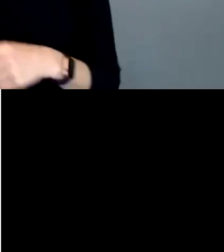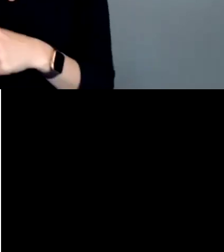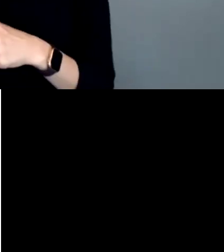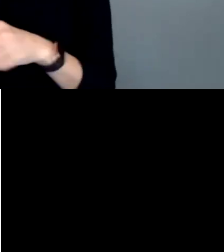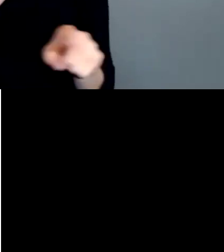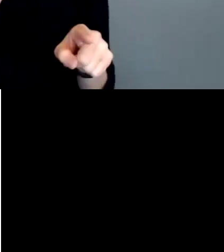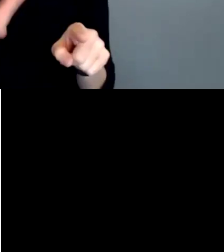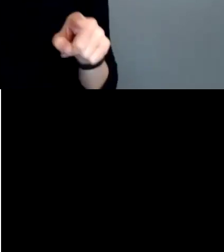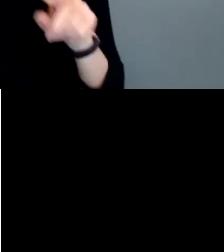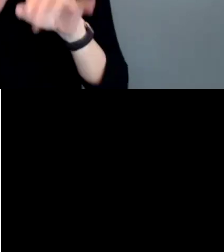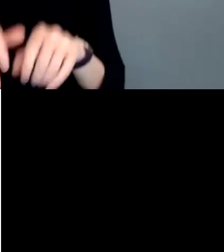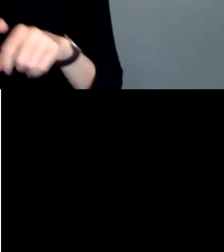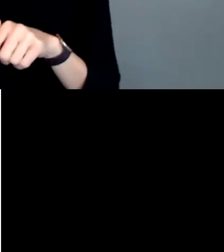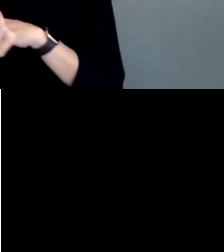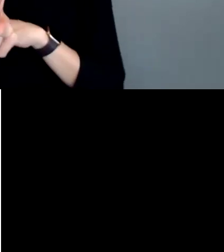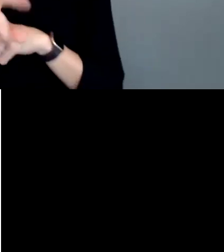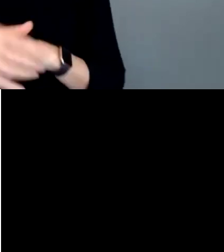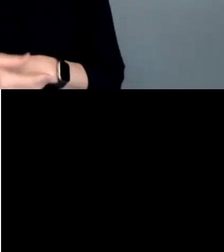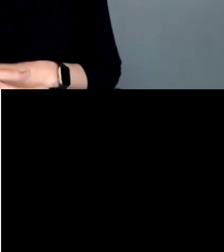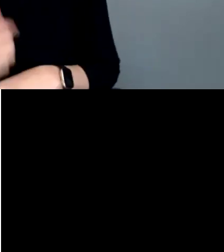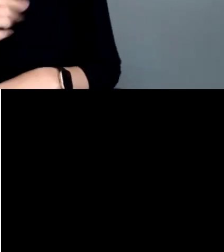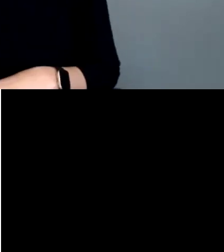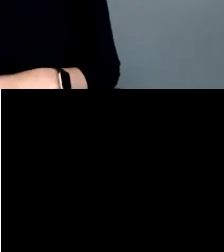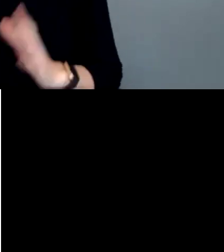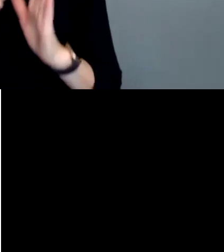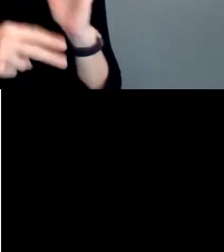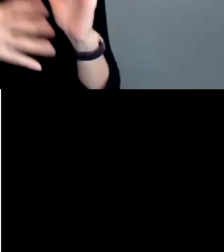And I will read the questions that we have so far.